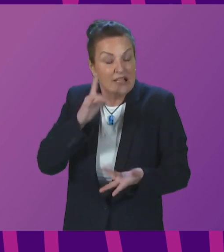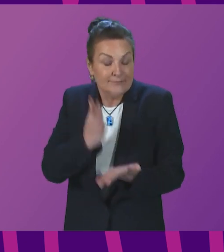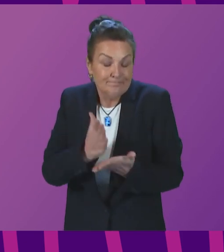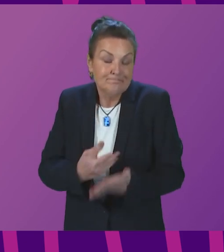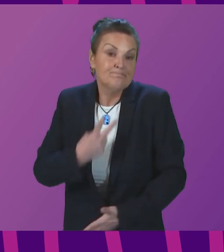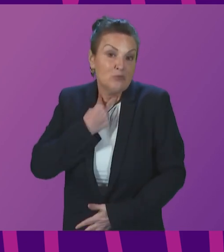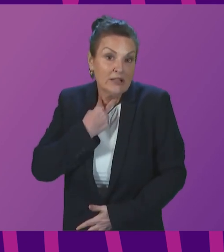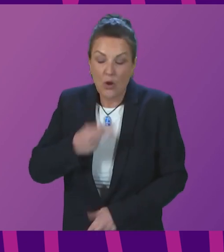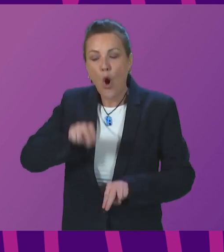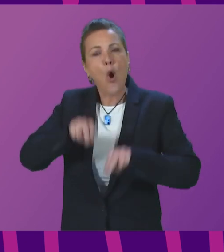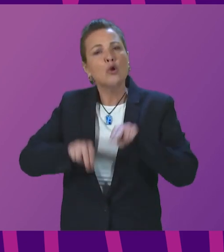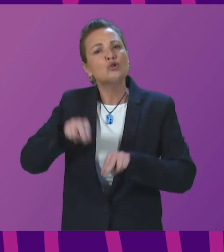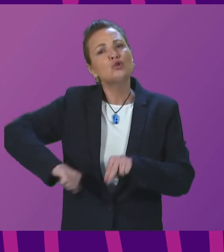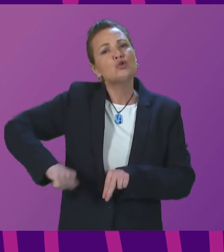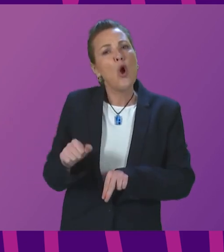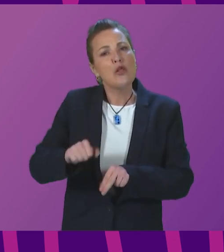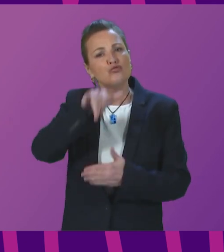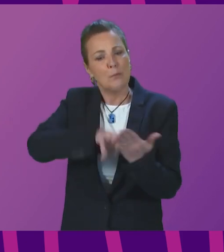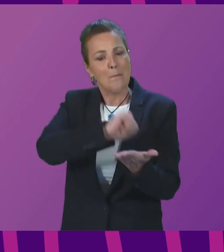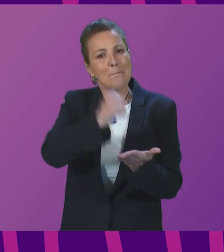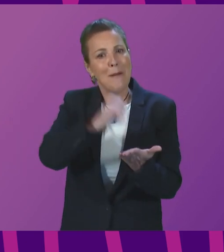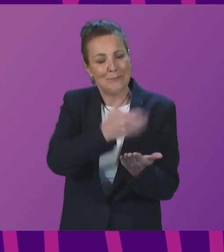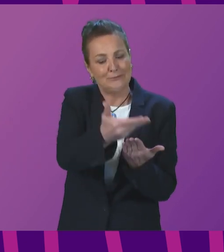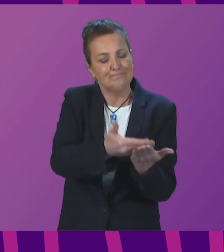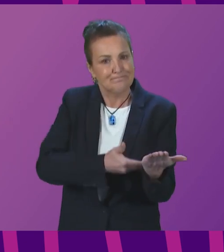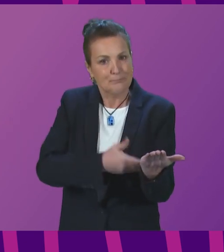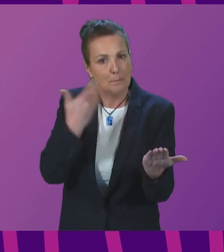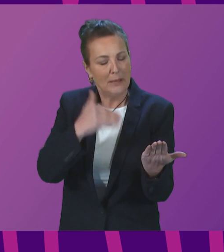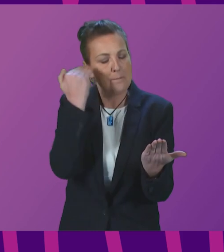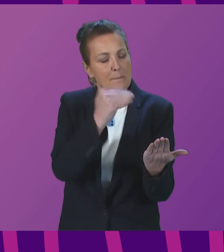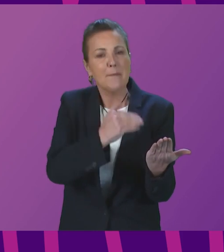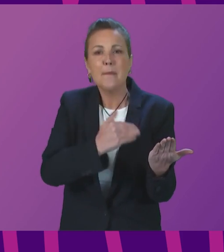The Audit Scotland report that was published last week set out much of the detail on that,